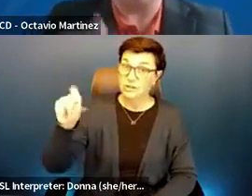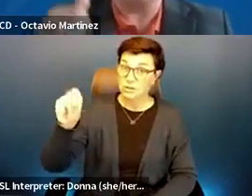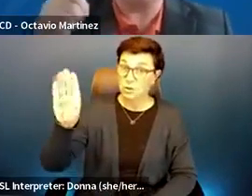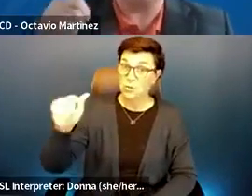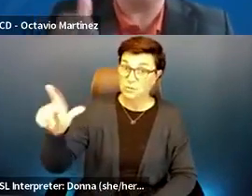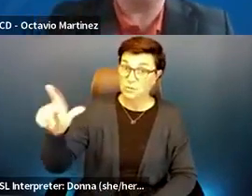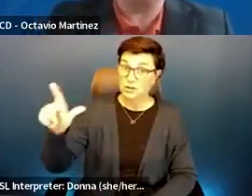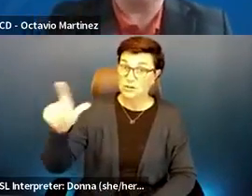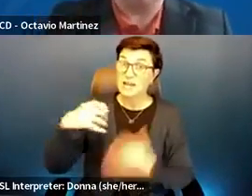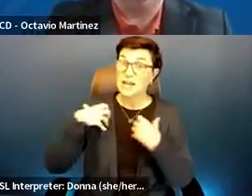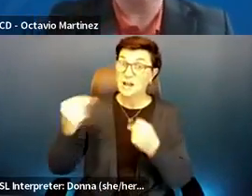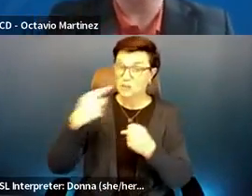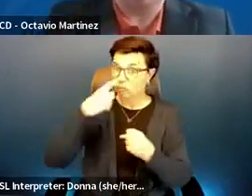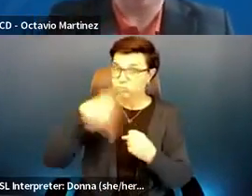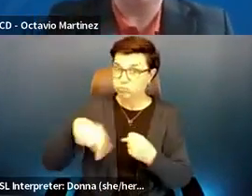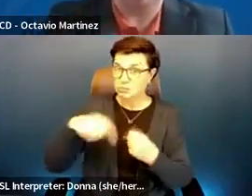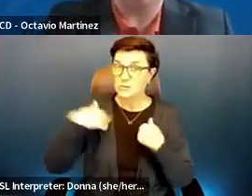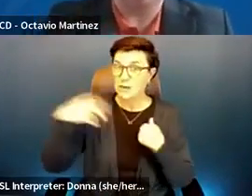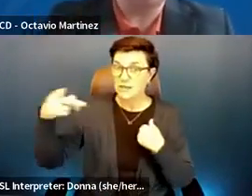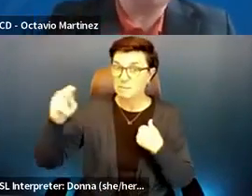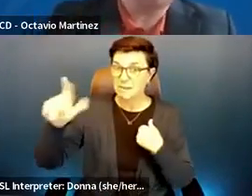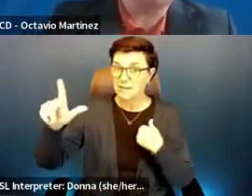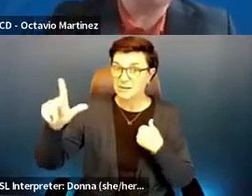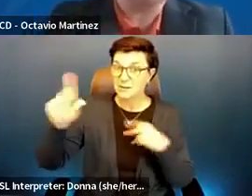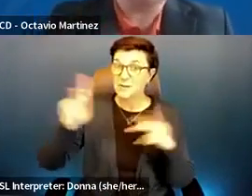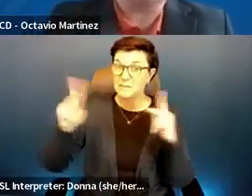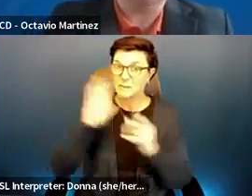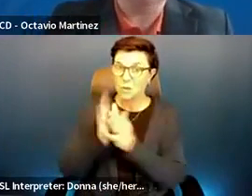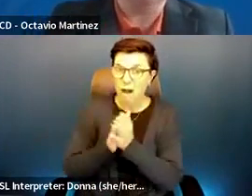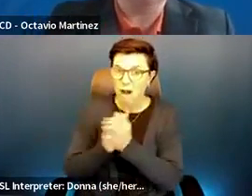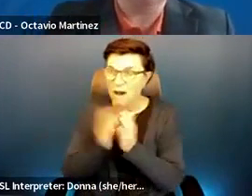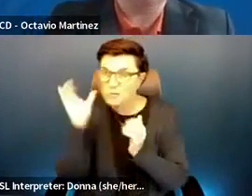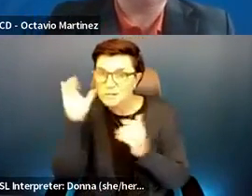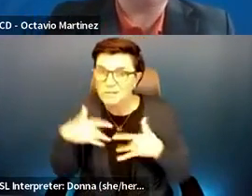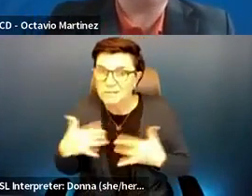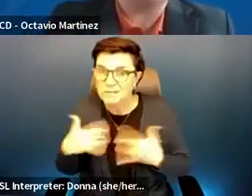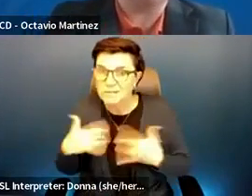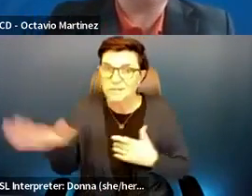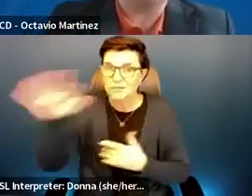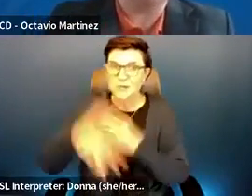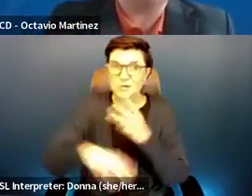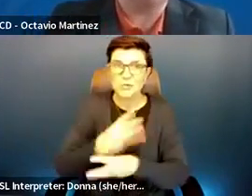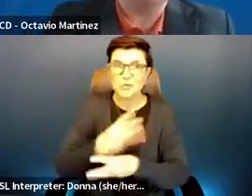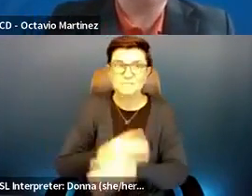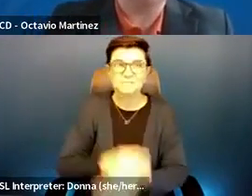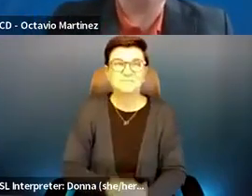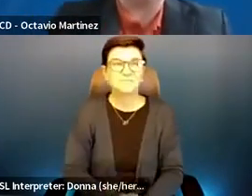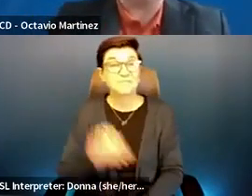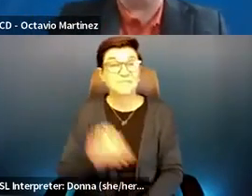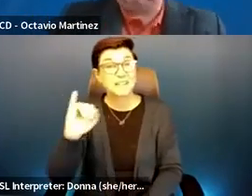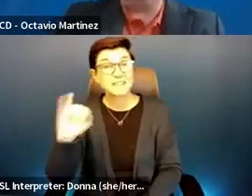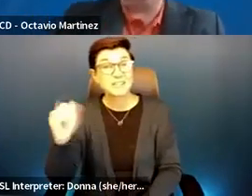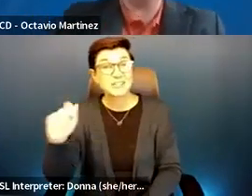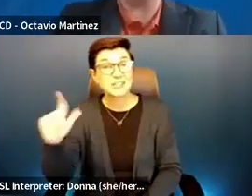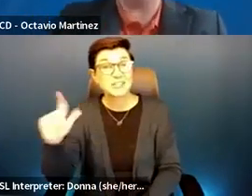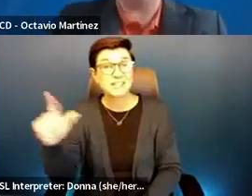That would be great. Jill, last question. Dr. Walensky, it was good to see you last week, and thank you for all you're doing.